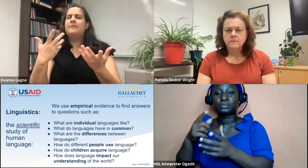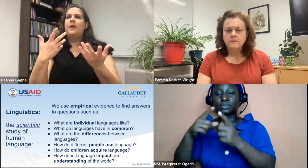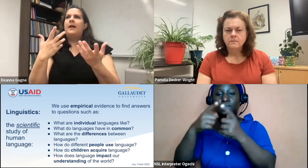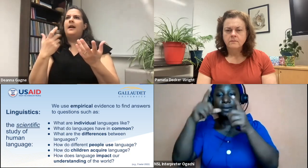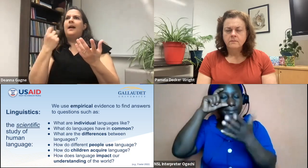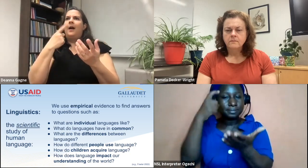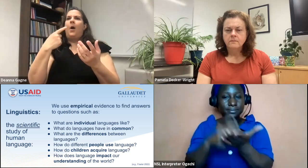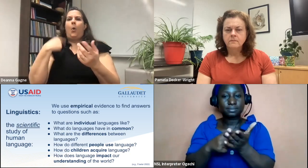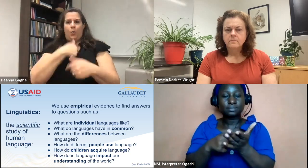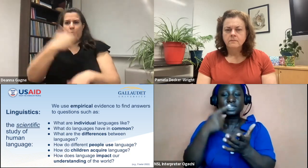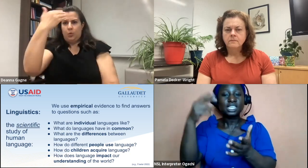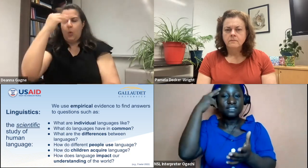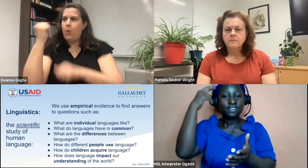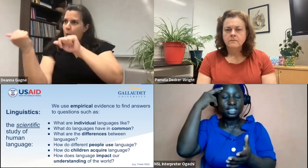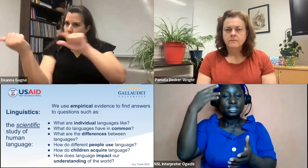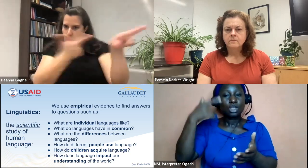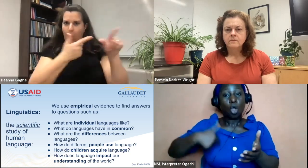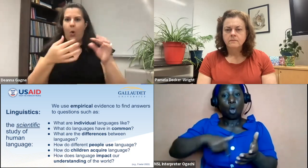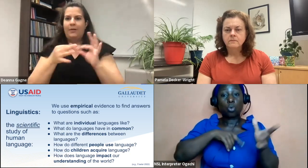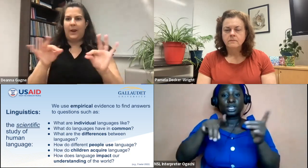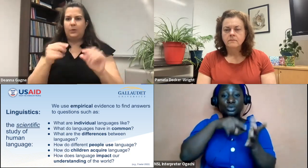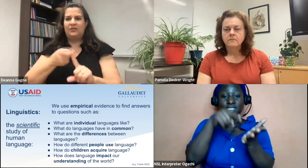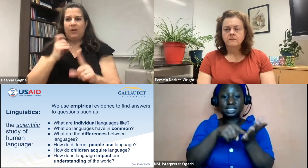is because we know